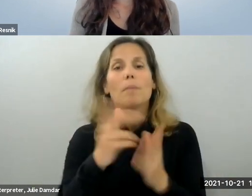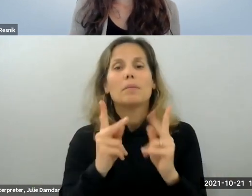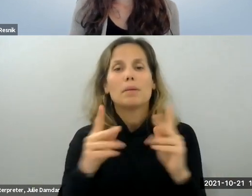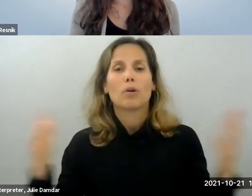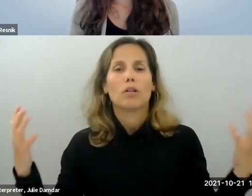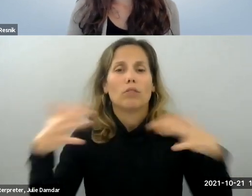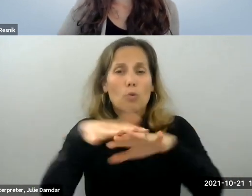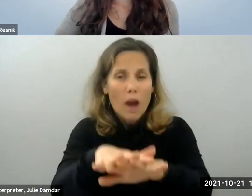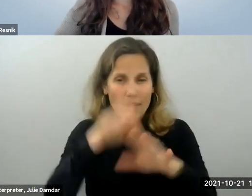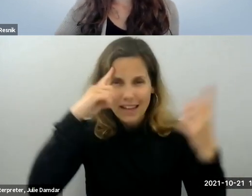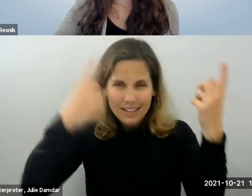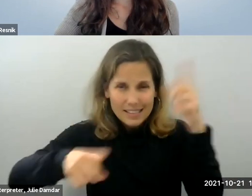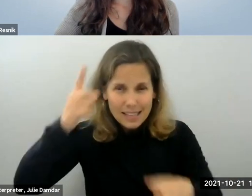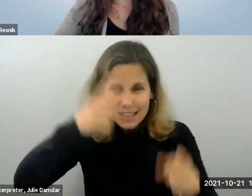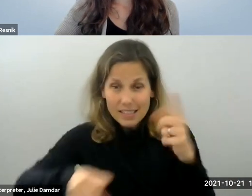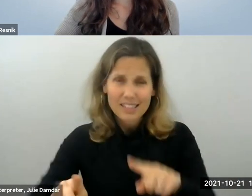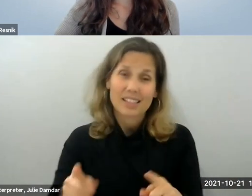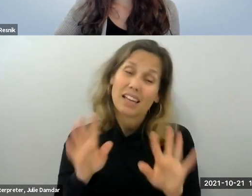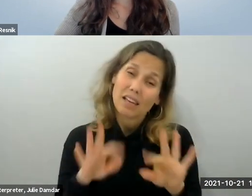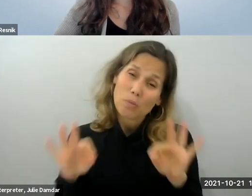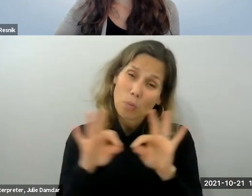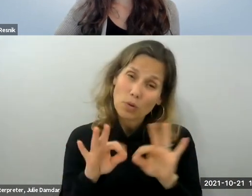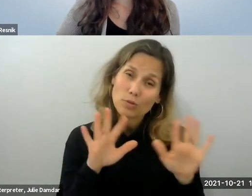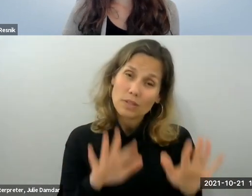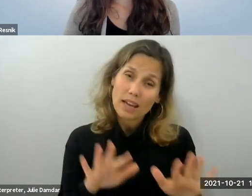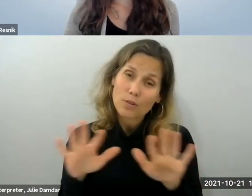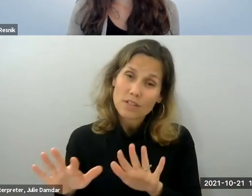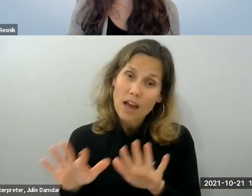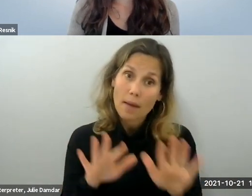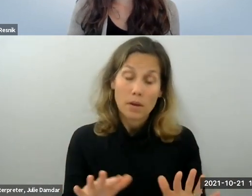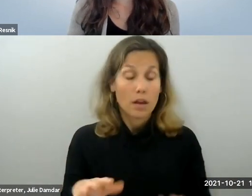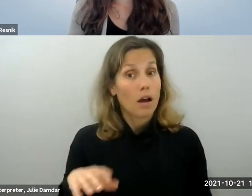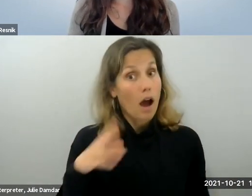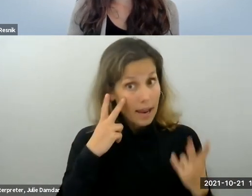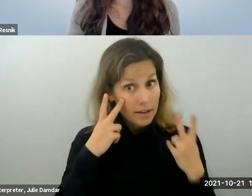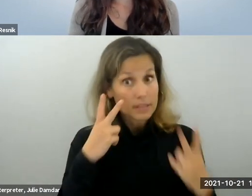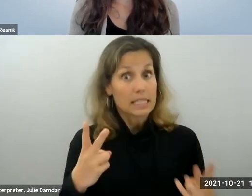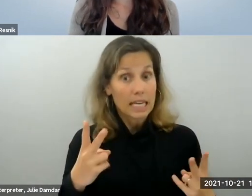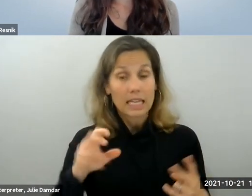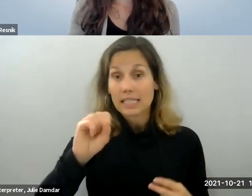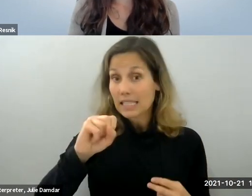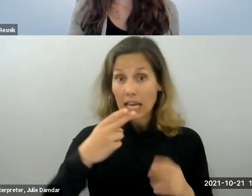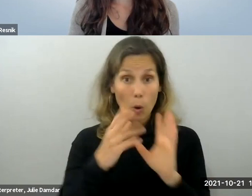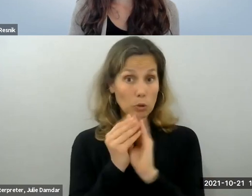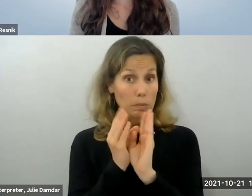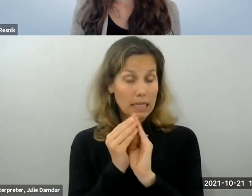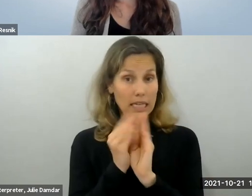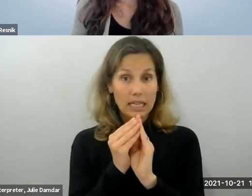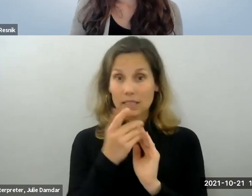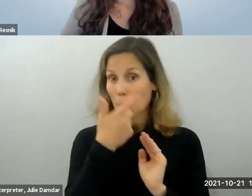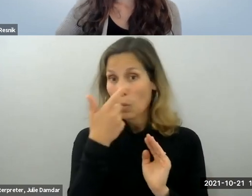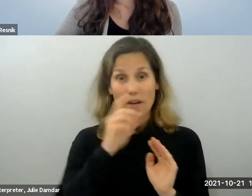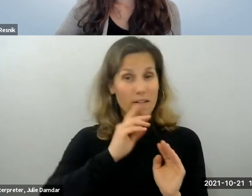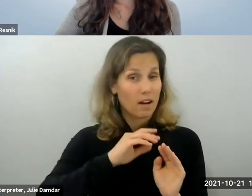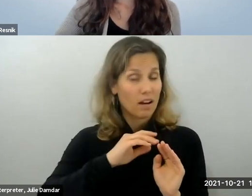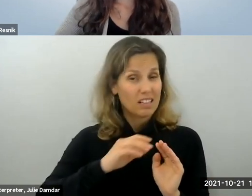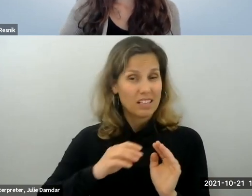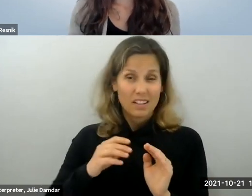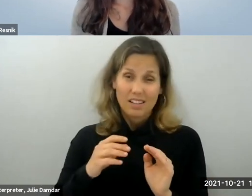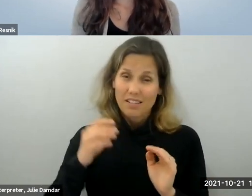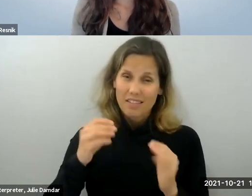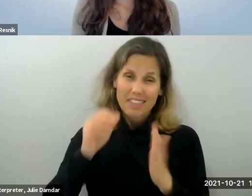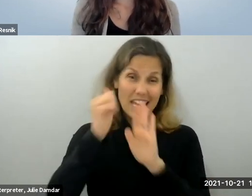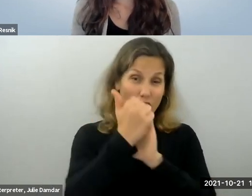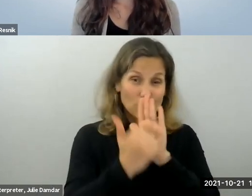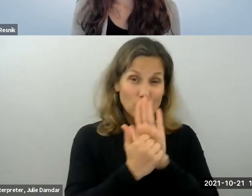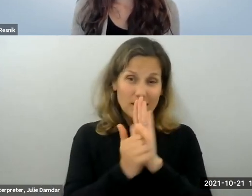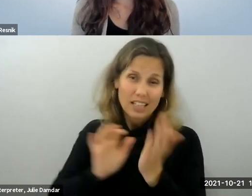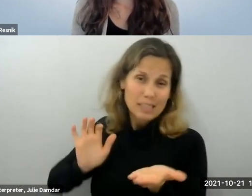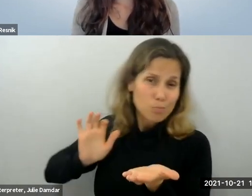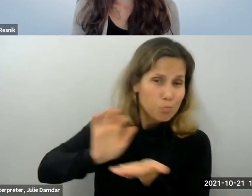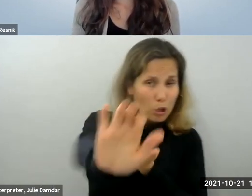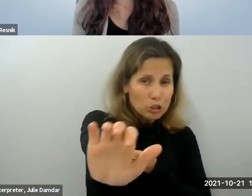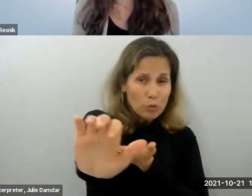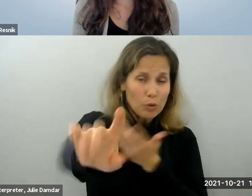Lisa Saldana (she/her/hers): We want to make sure that we take our time at that I have absolutely seen and witnessed stakeholder meetings where that gets pushed through, and those ultimately end up being implementations that are not successful.